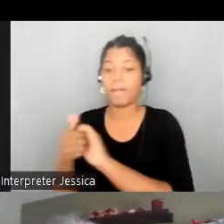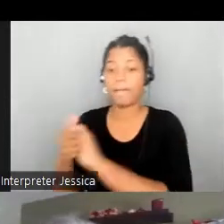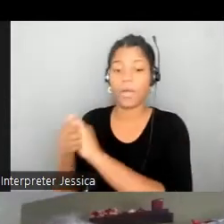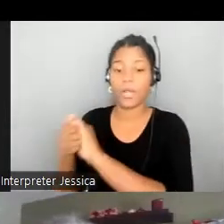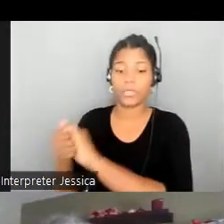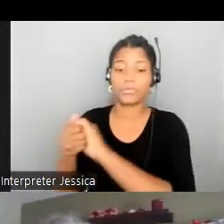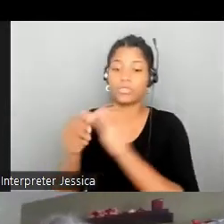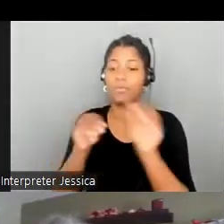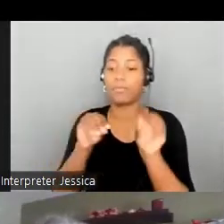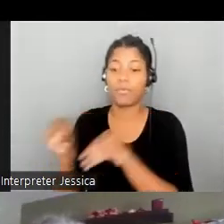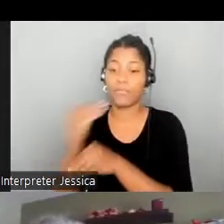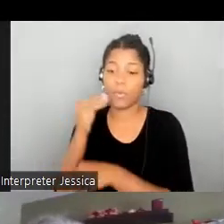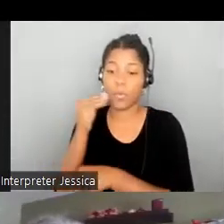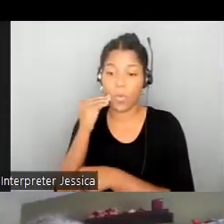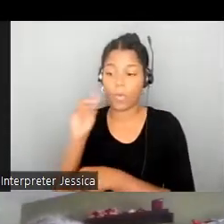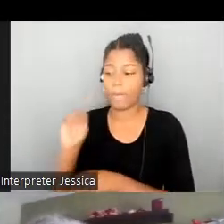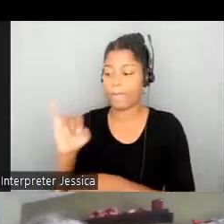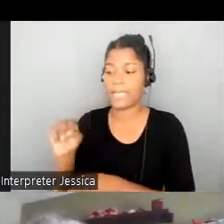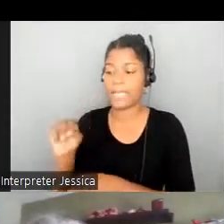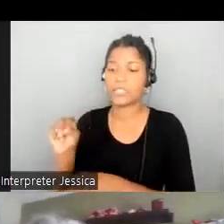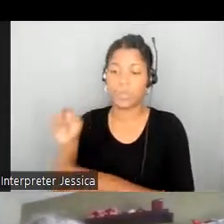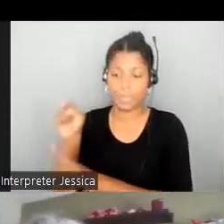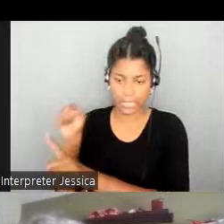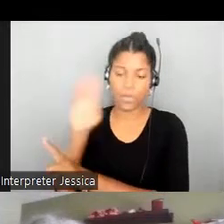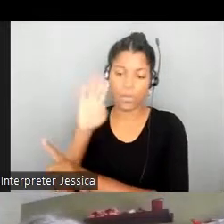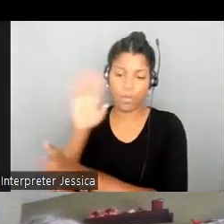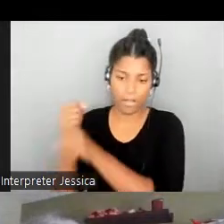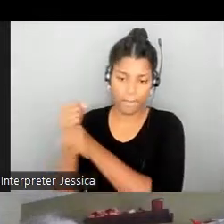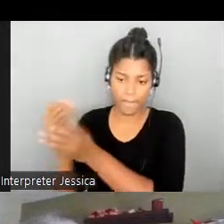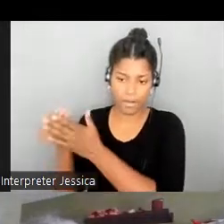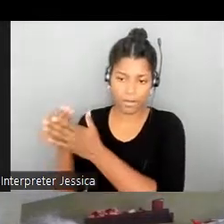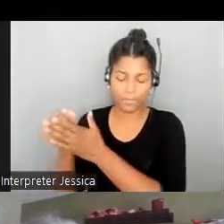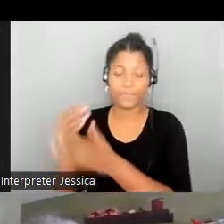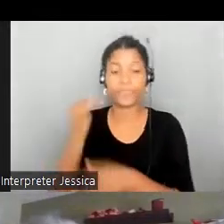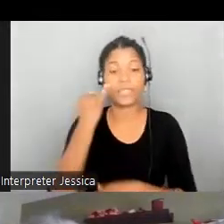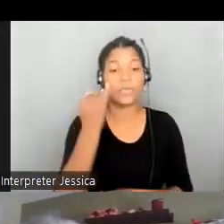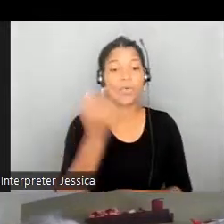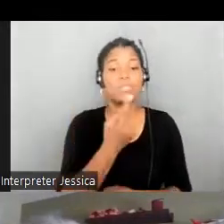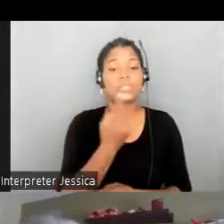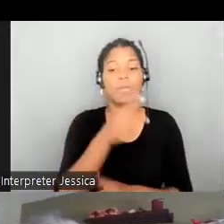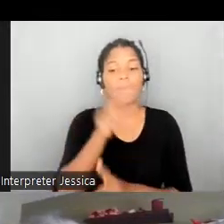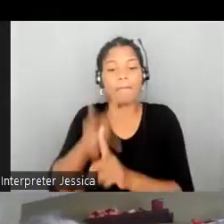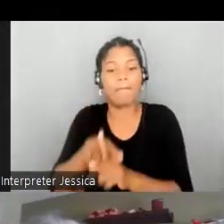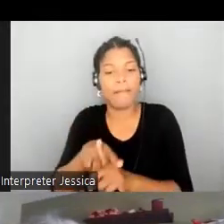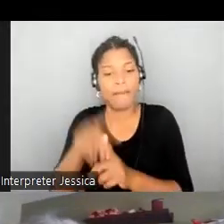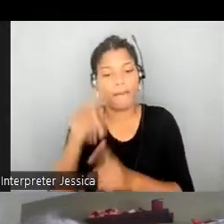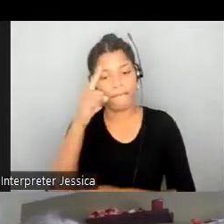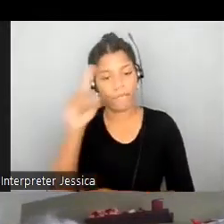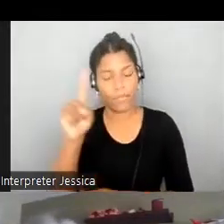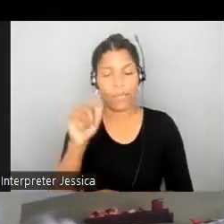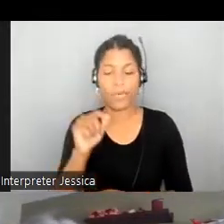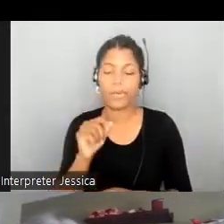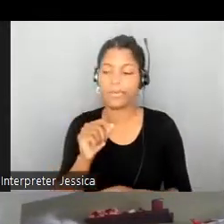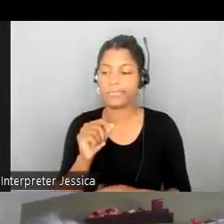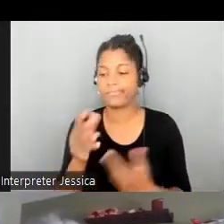Once someone applies for assistance in Minnesota, and we have another service call Elderly Waiver,